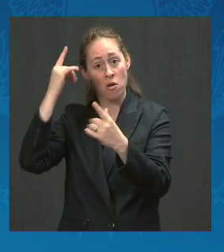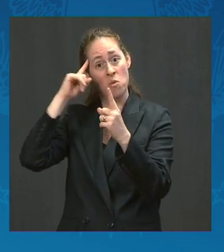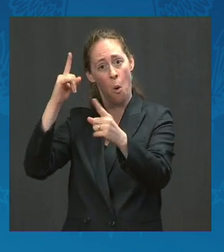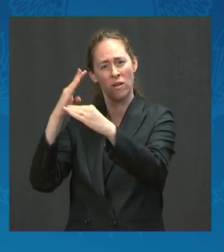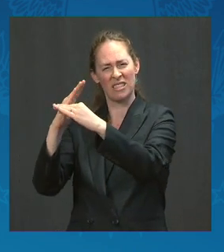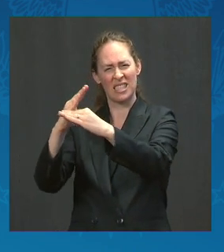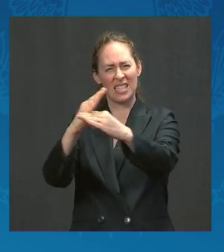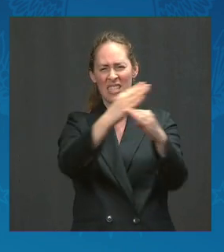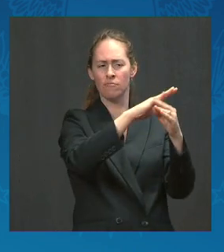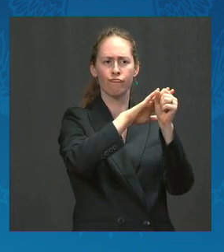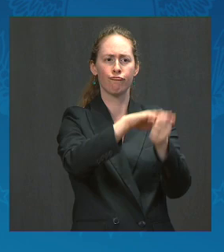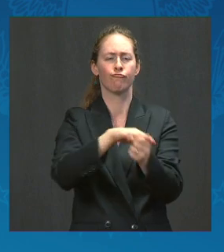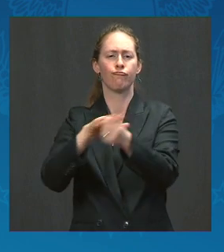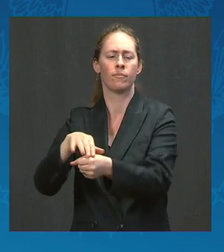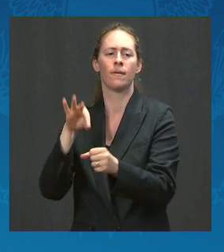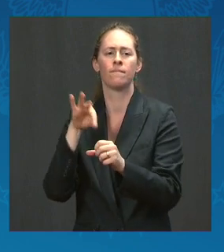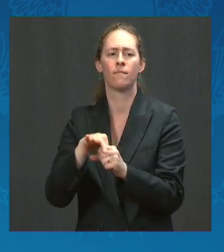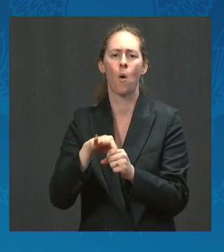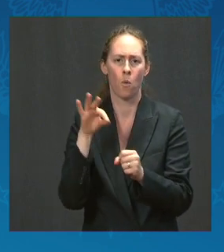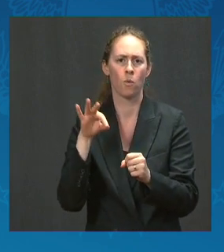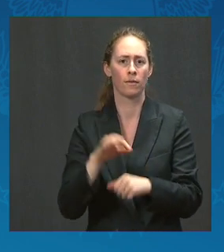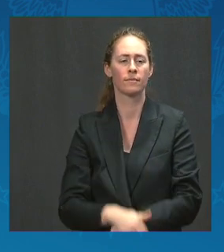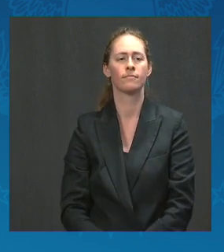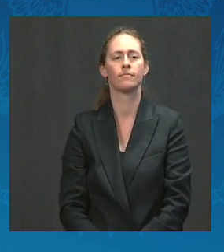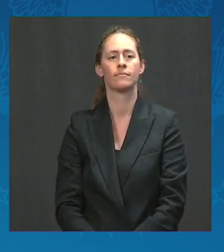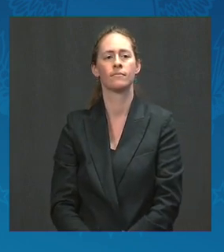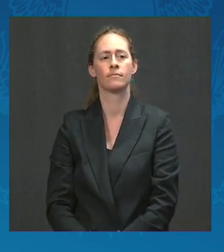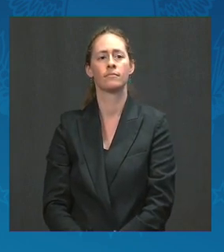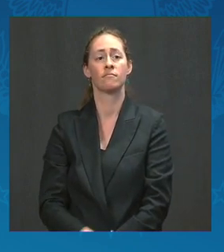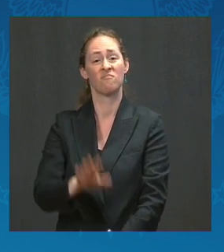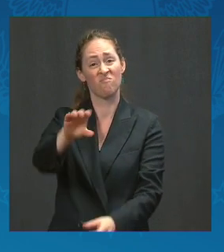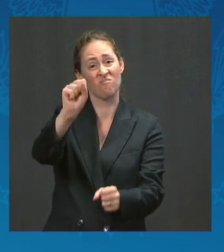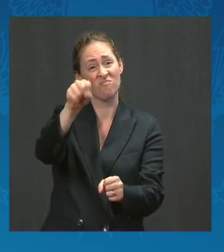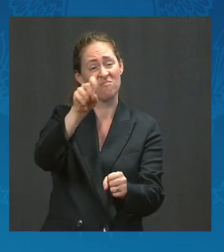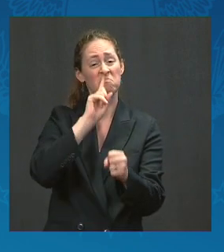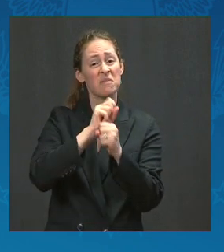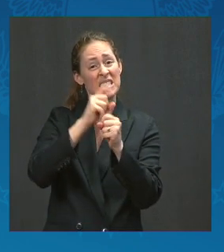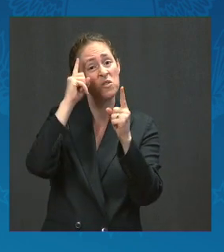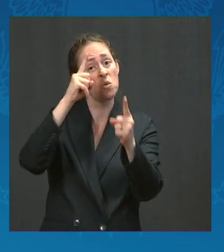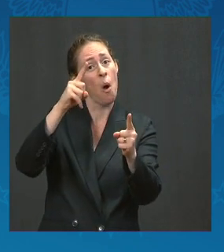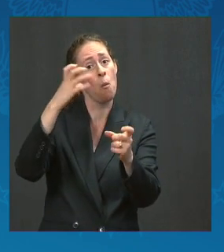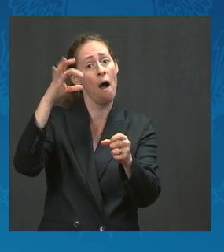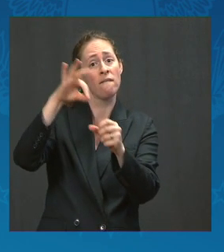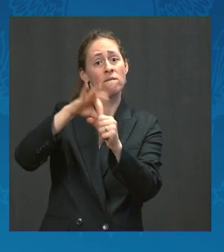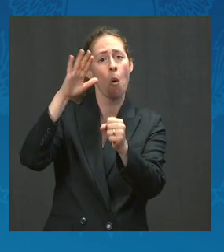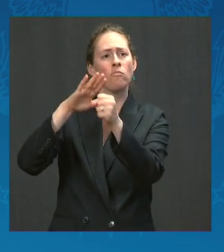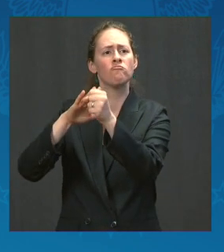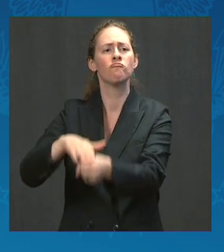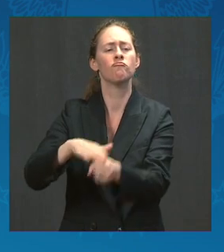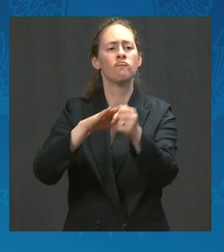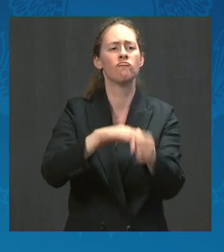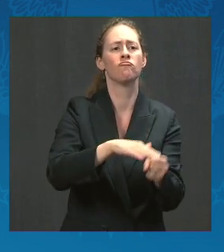And I believe they want to make it more difficult so that folks don't vote,